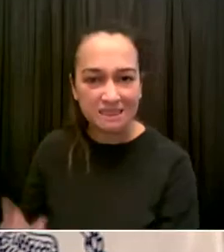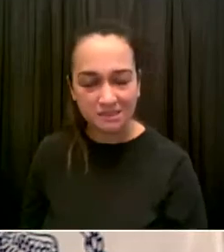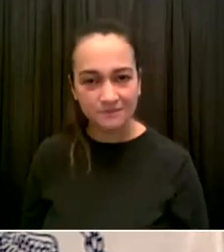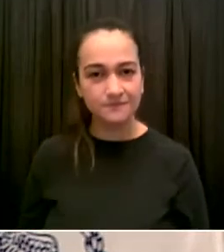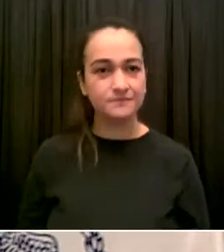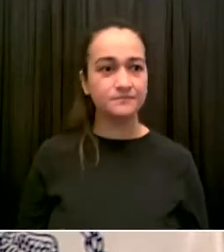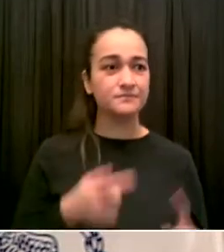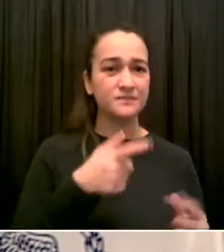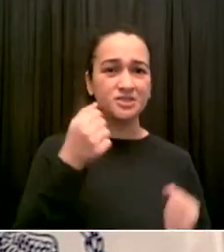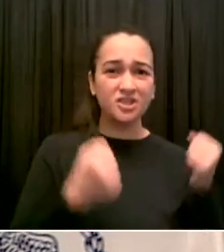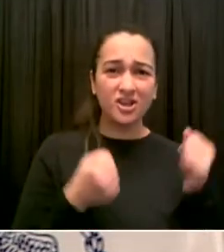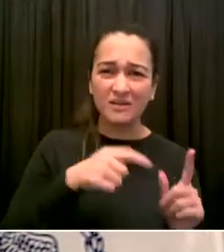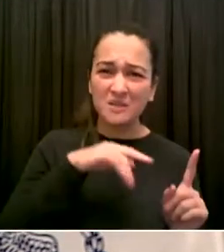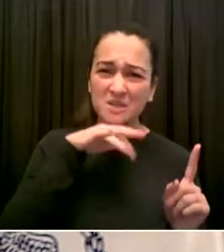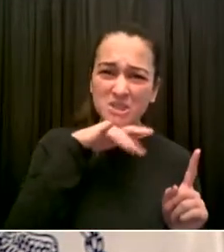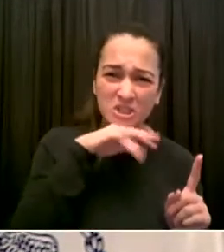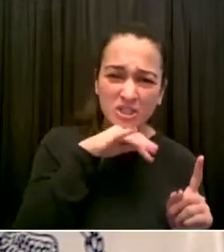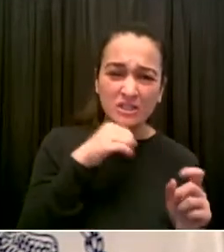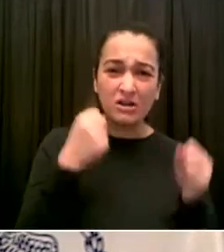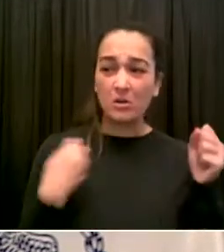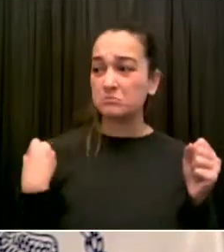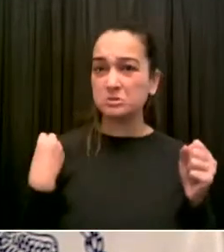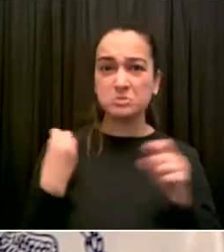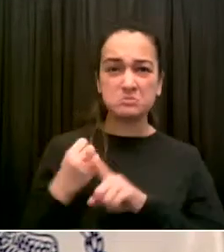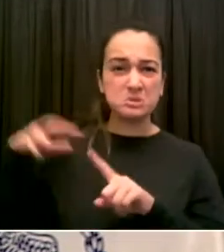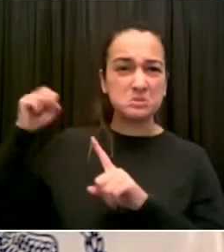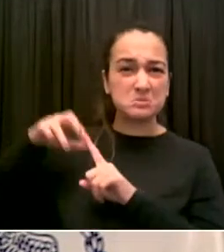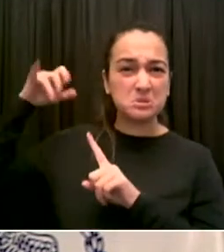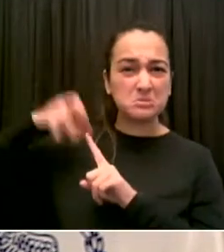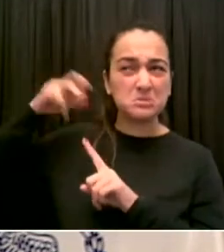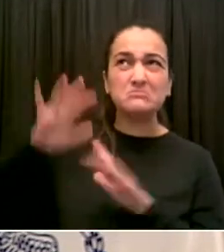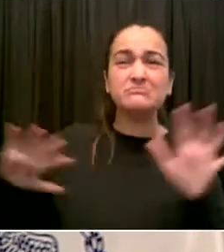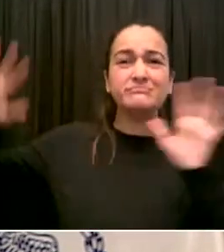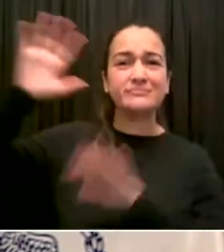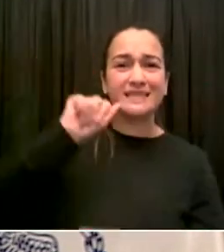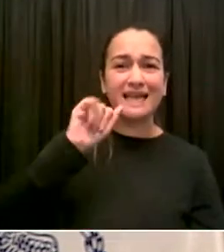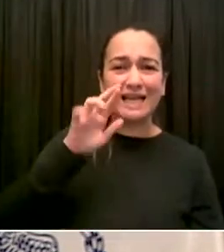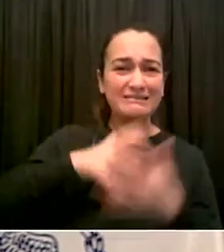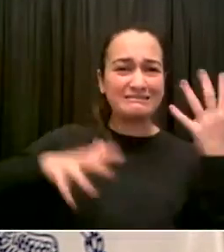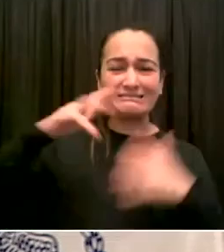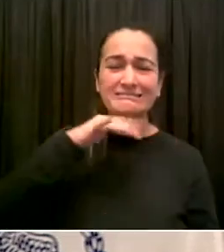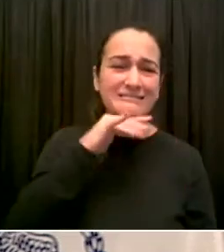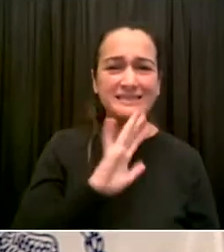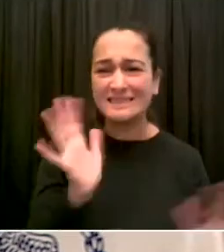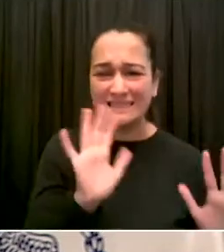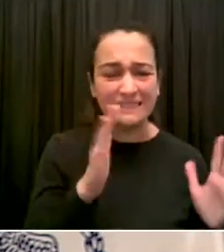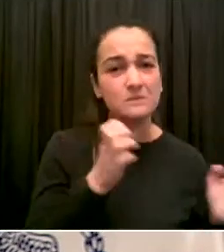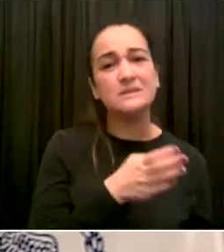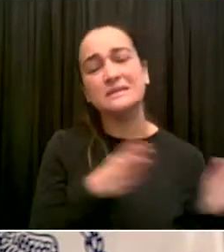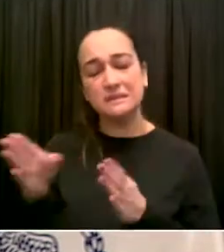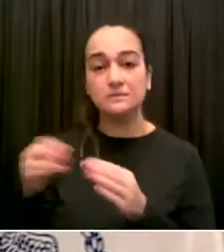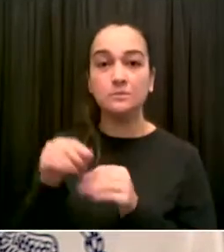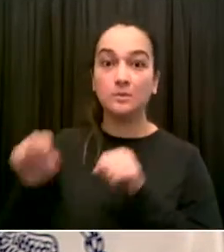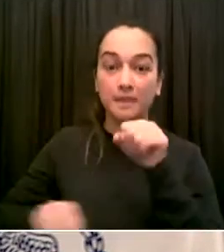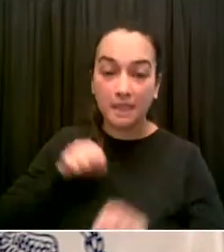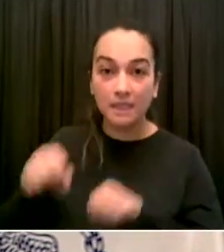FORMS OF TRANSPORTATION THAT HELP PEOPLE GET OUT OF THEIR CARS, HELP OUR ROADS BE LESS CONGESTED, HELP OUR ENVIRONMENT BE CLEANER.